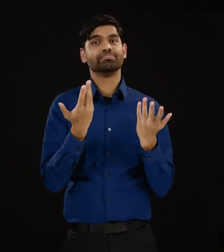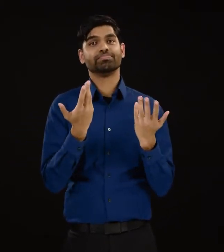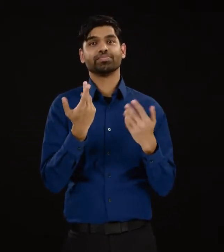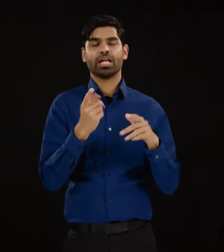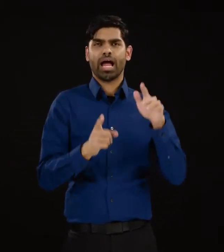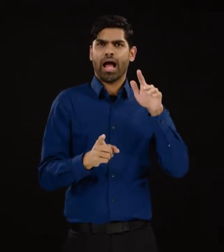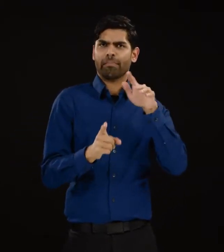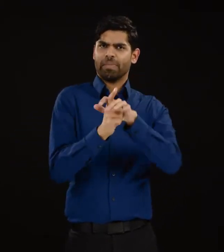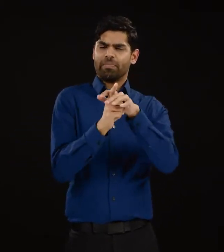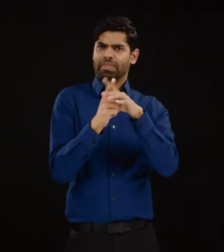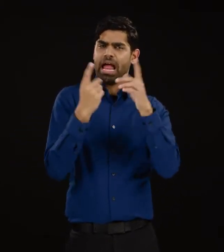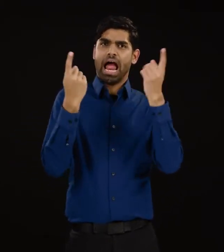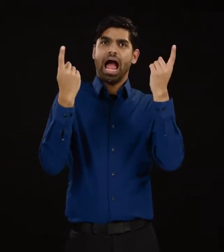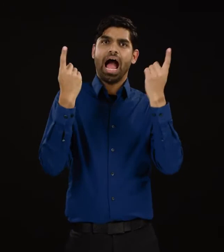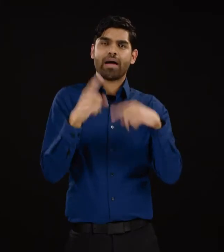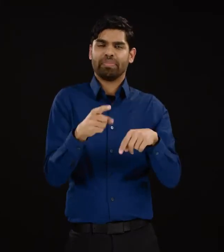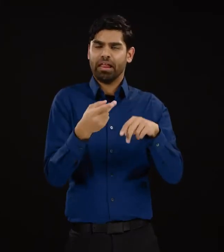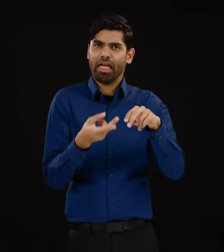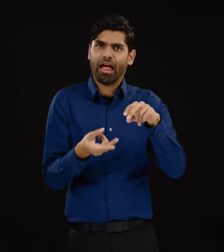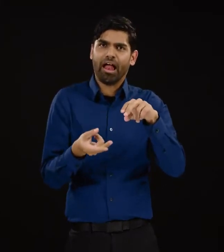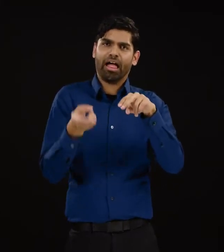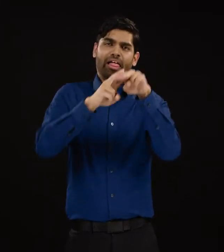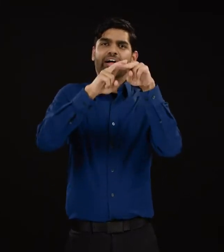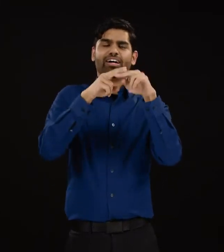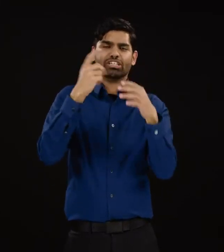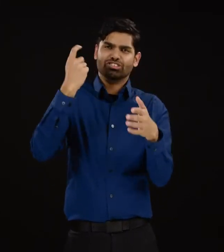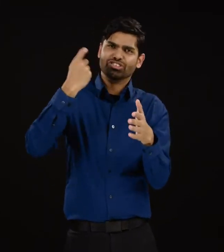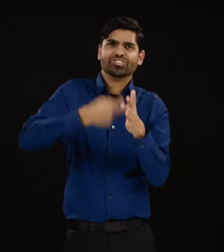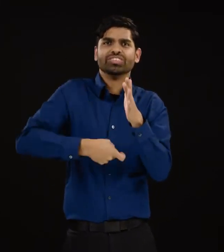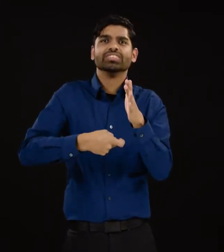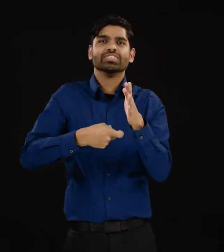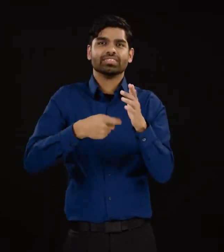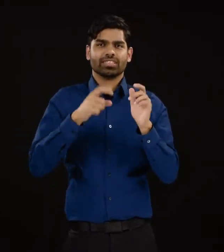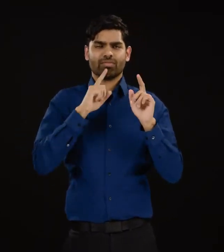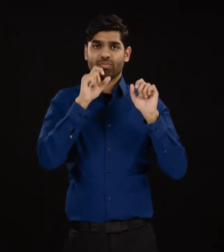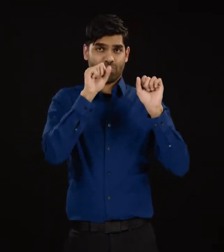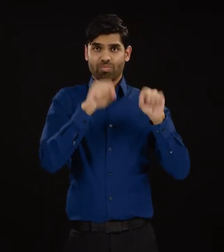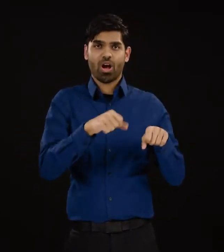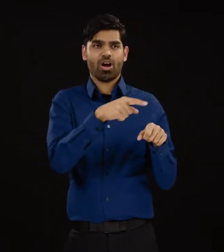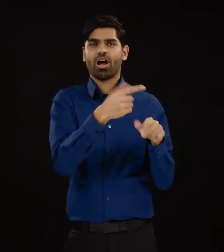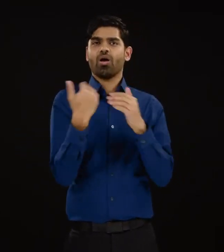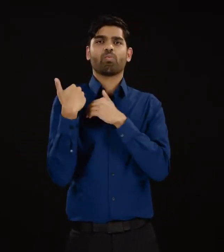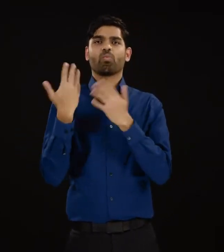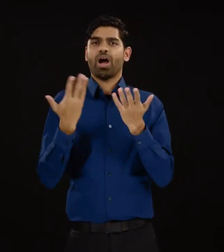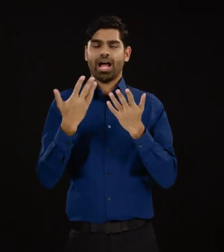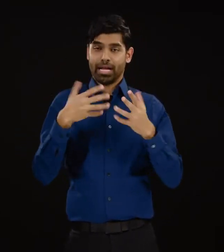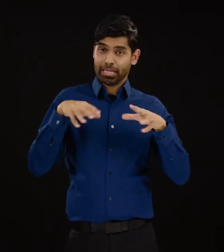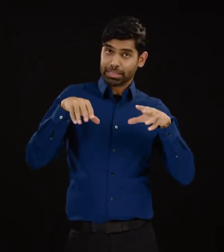To have their service suspended at no cost if they report their phone is lost or stolen with their service provider.